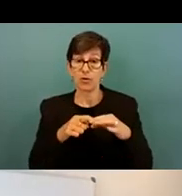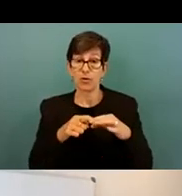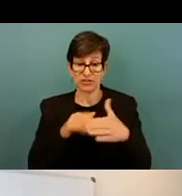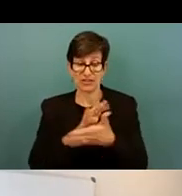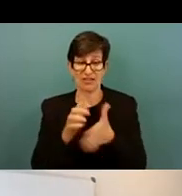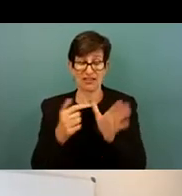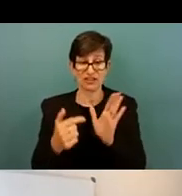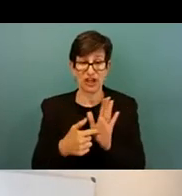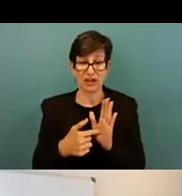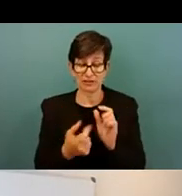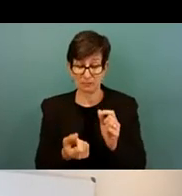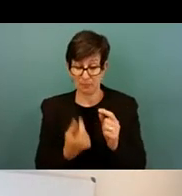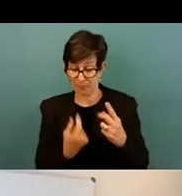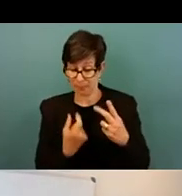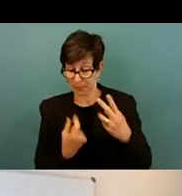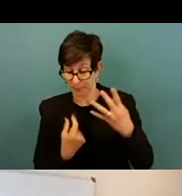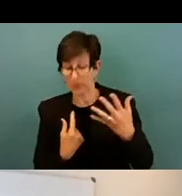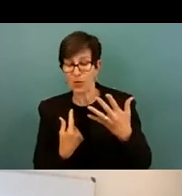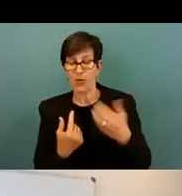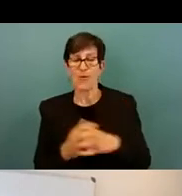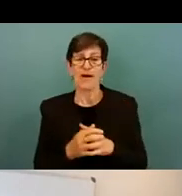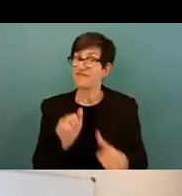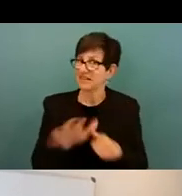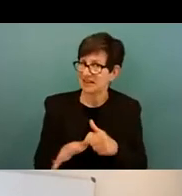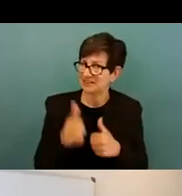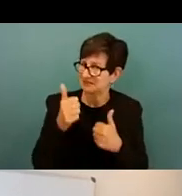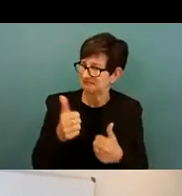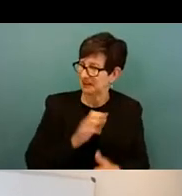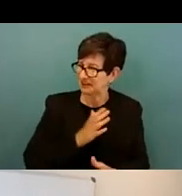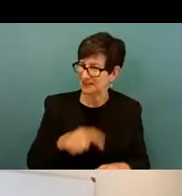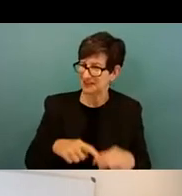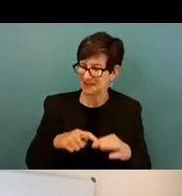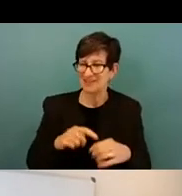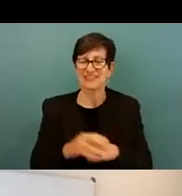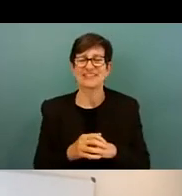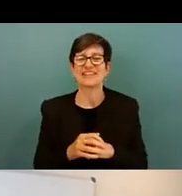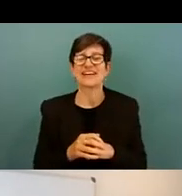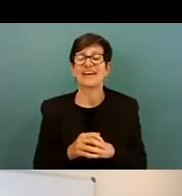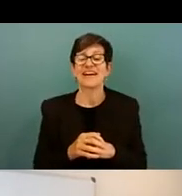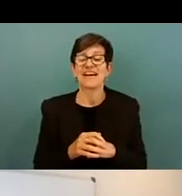this, which are all fantastic and interesting questions. From a scientific perspective,